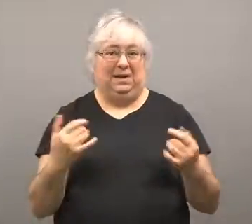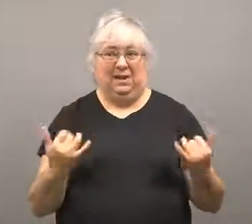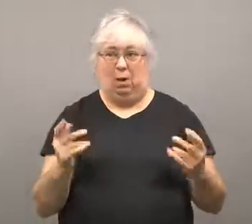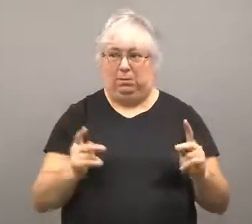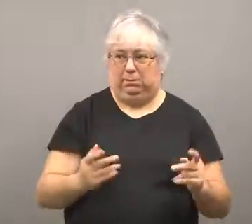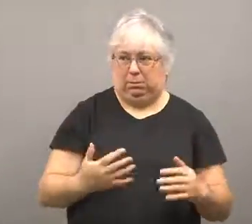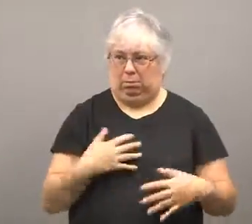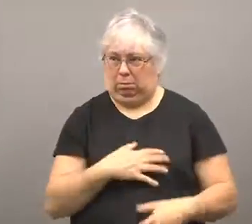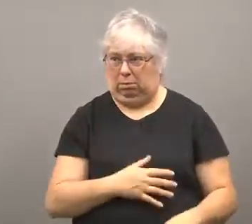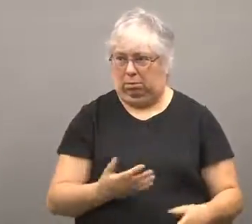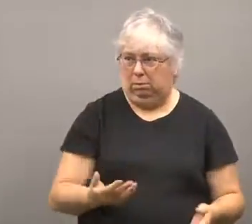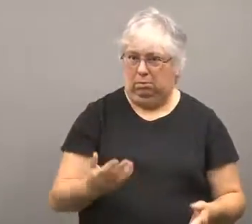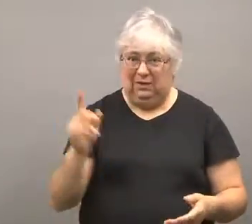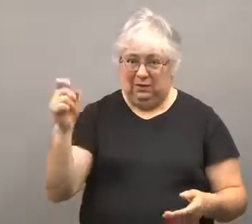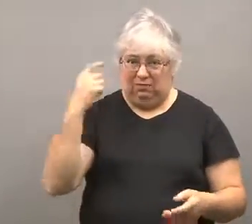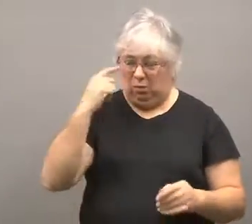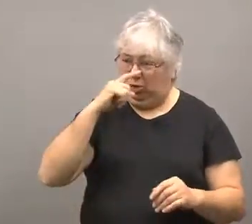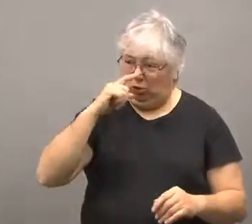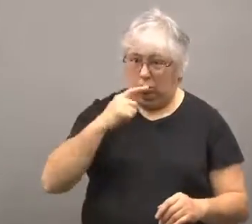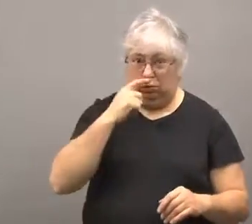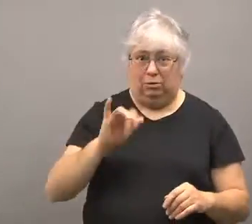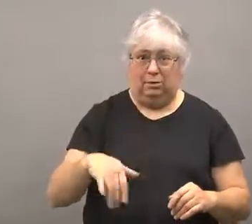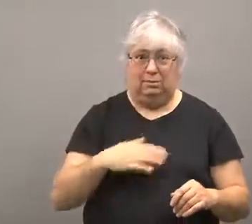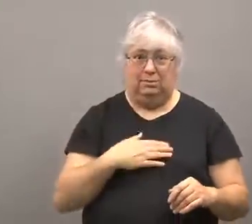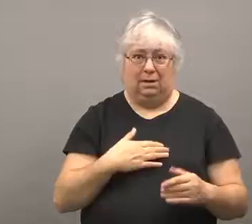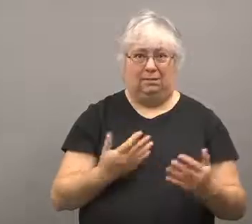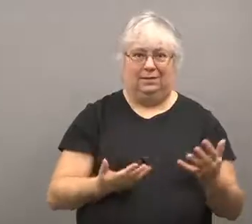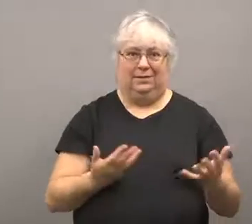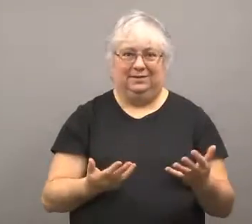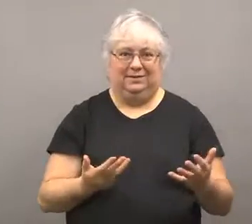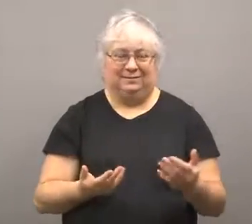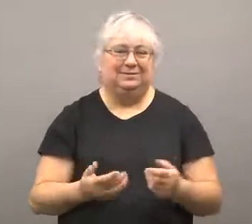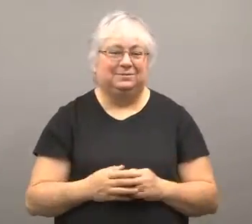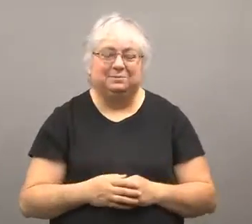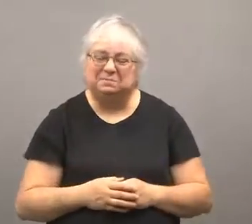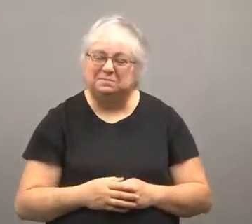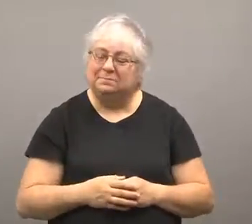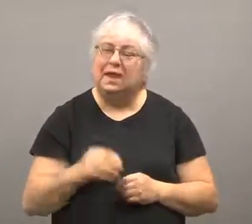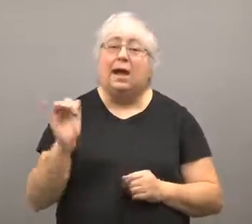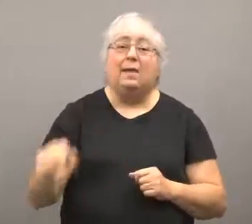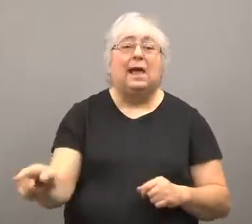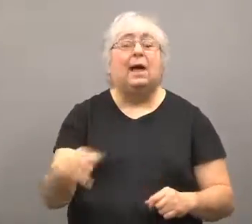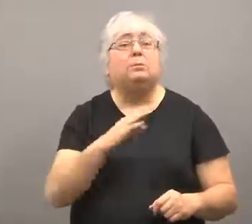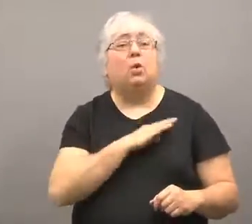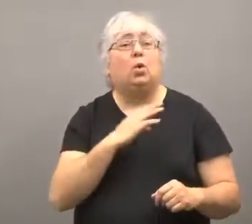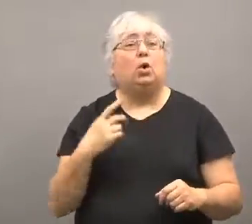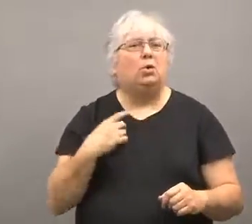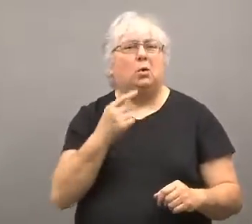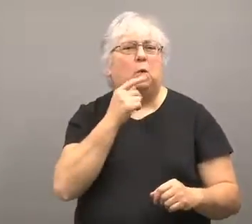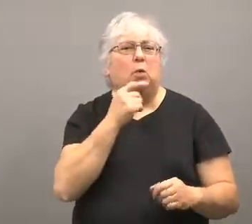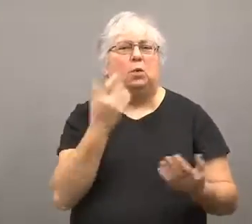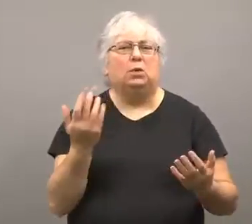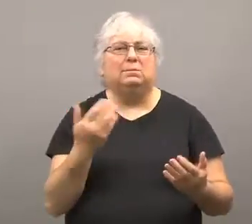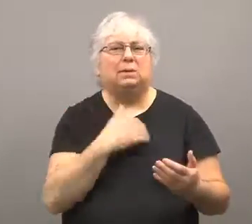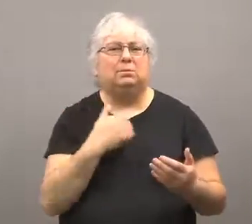The spying program would have a chilling effect on free speech.